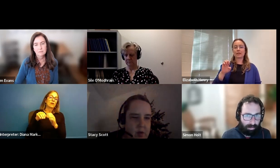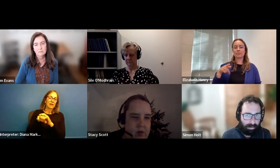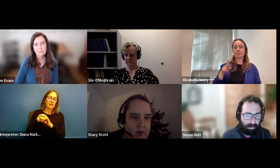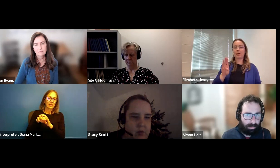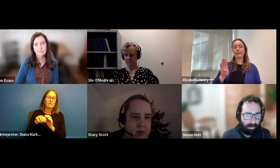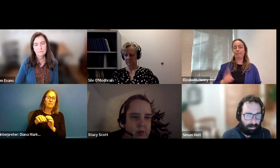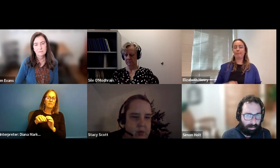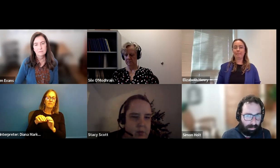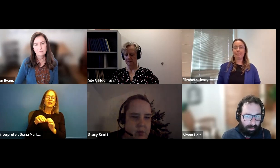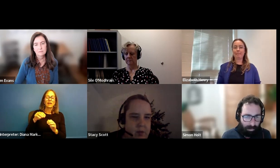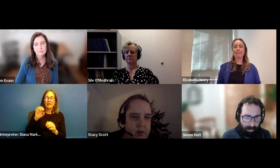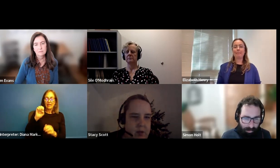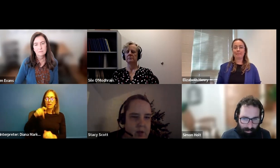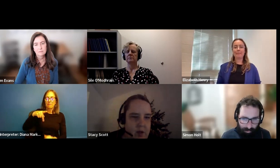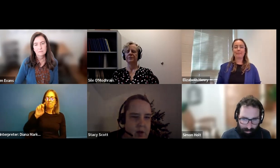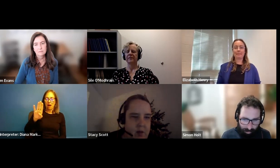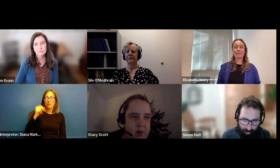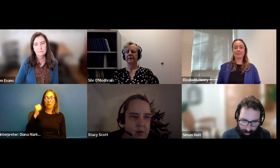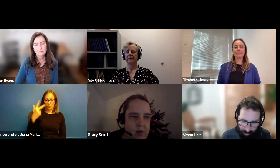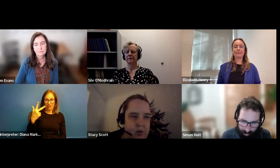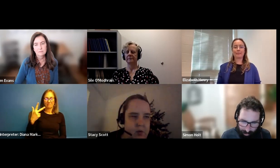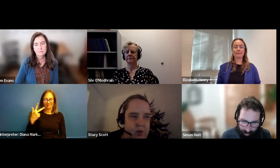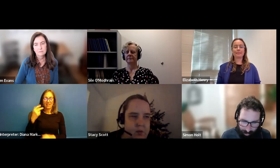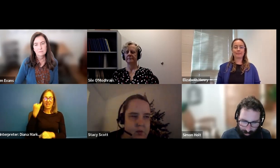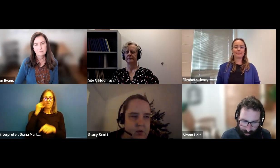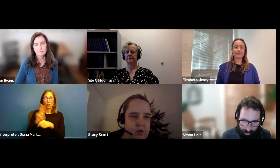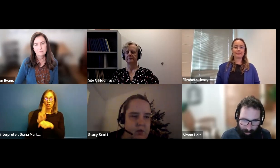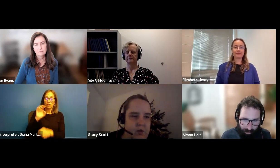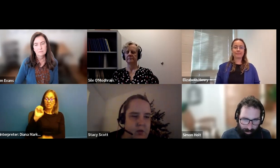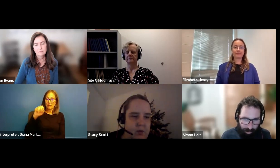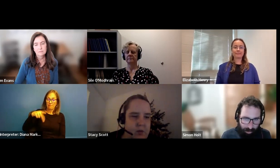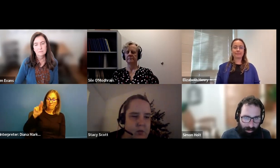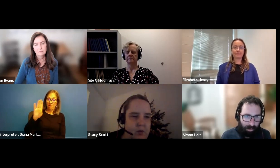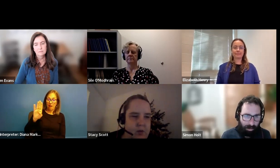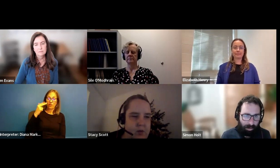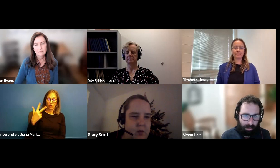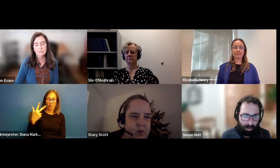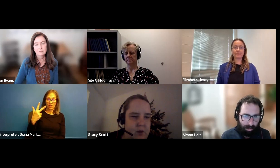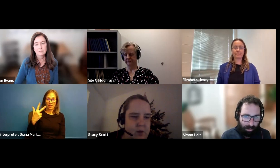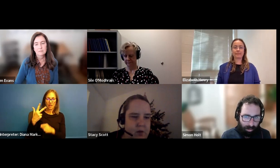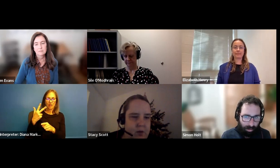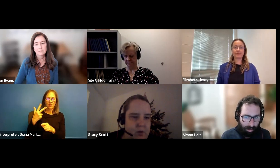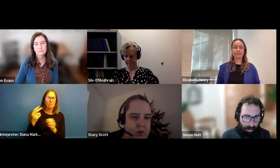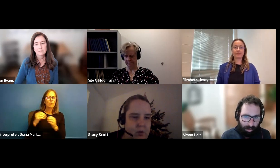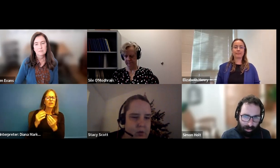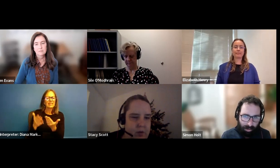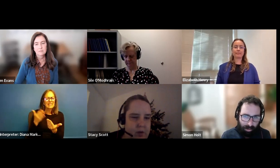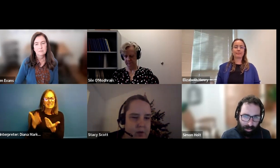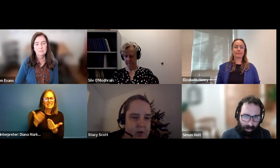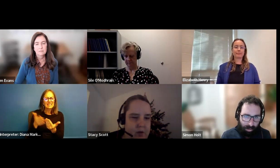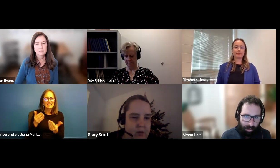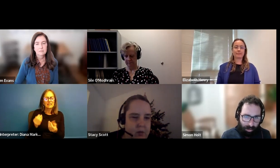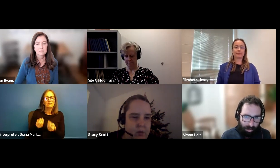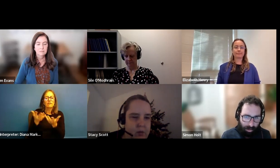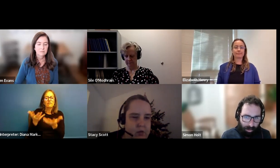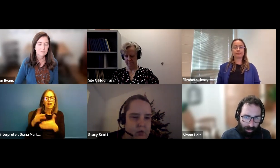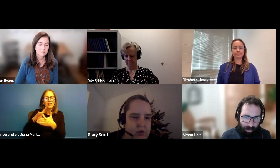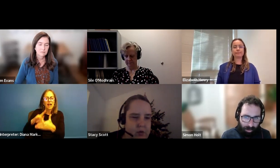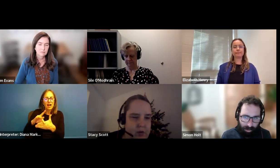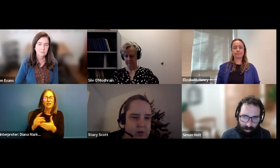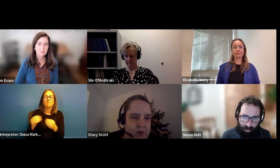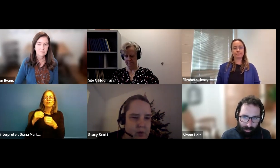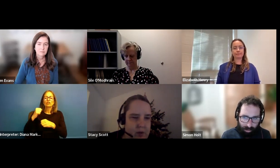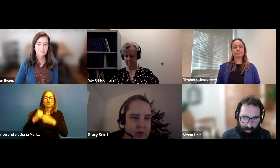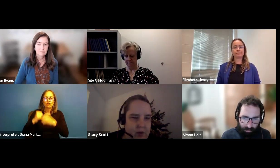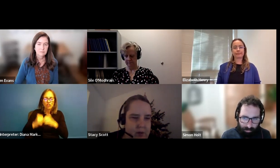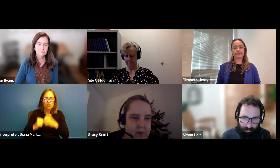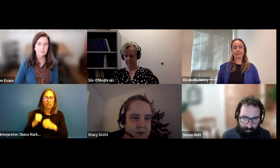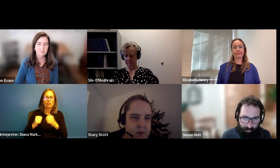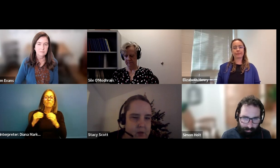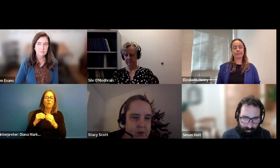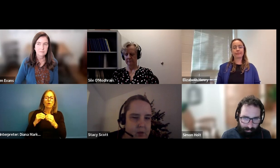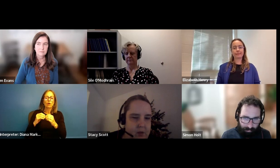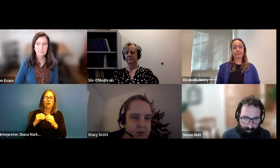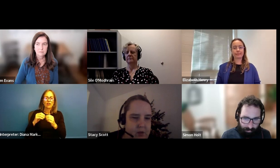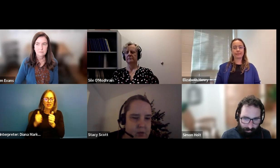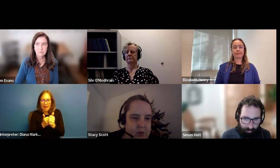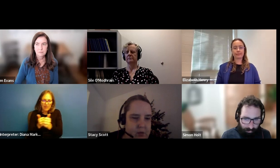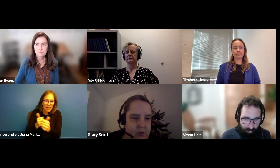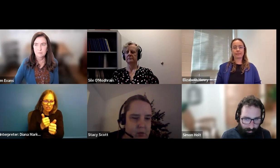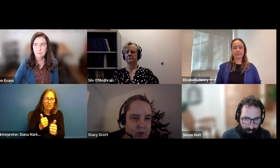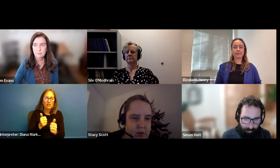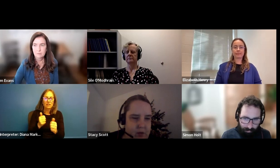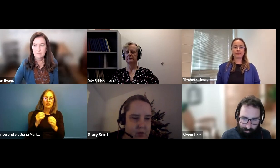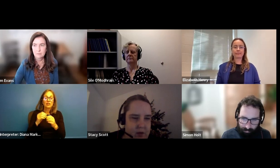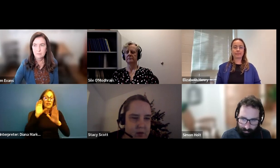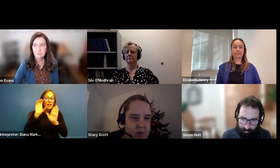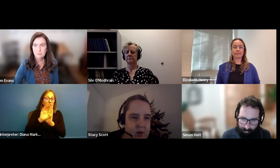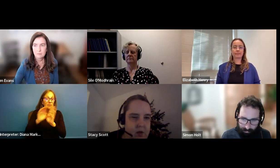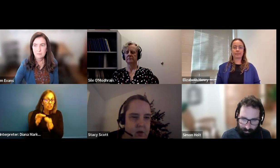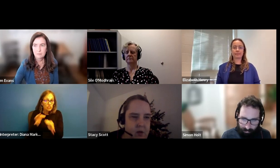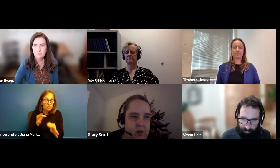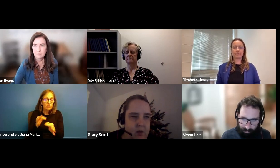Stacy Scott: And so, if you use the pop three um, you can much, easily, much more easily render your content. You can put more structure and navigational headings. You can put image descriptions, all text in there. Now,